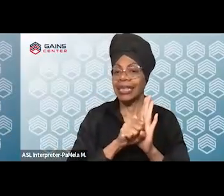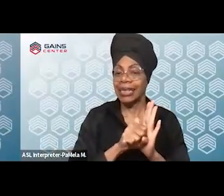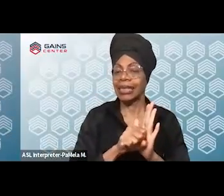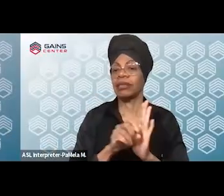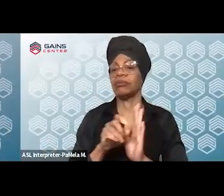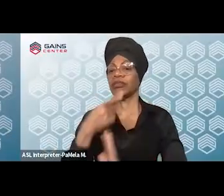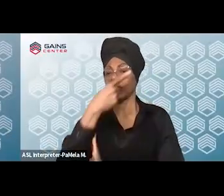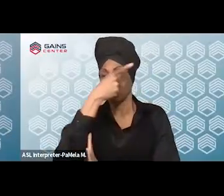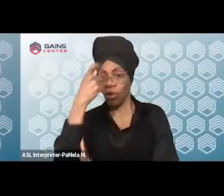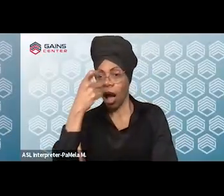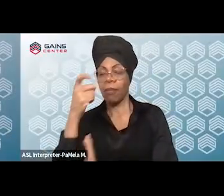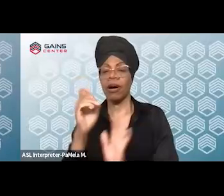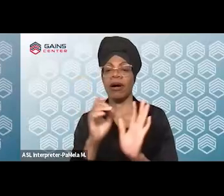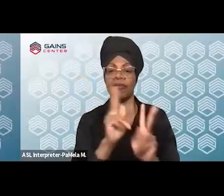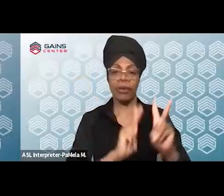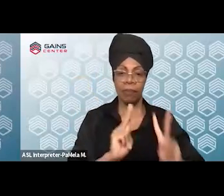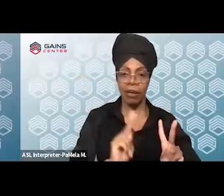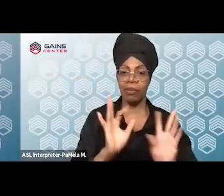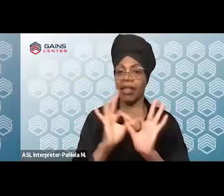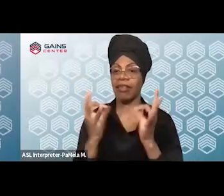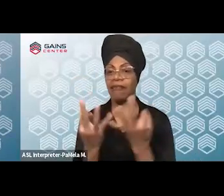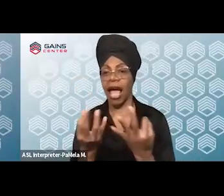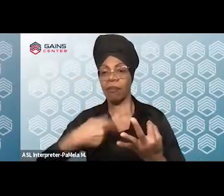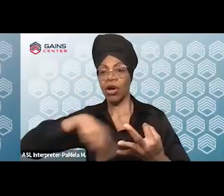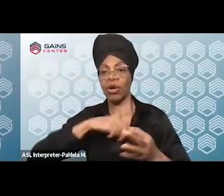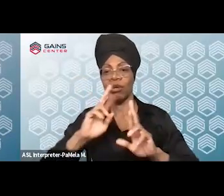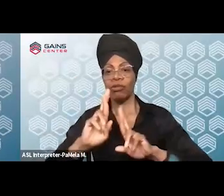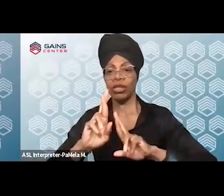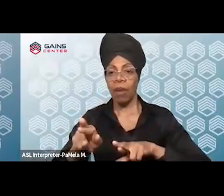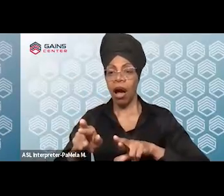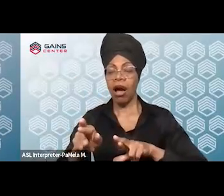We respond and we resist retraumatization.